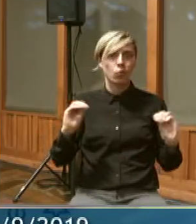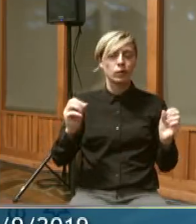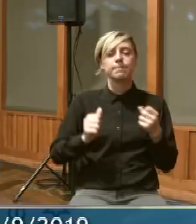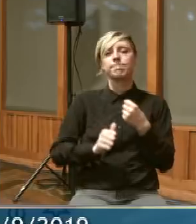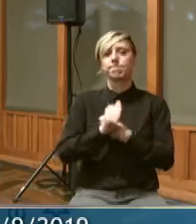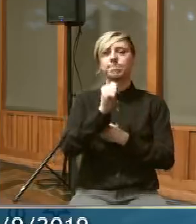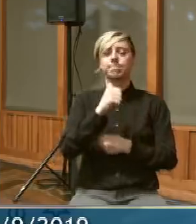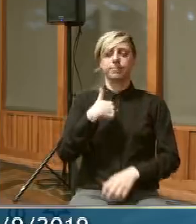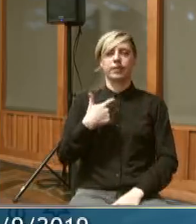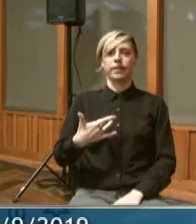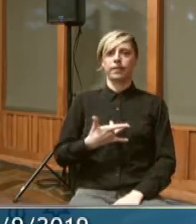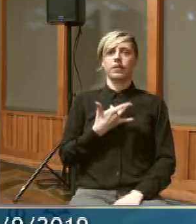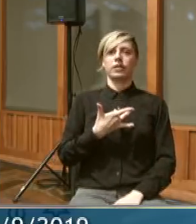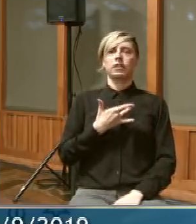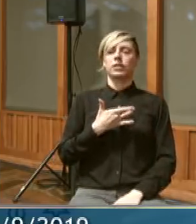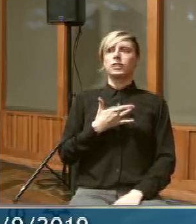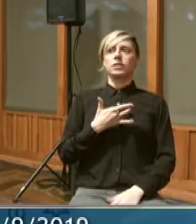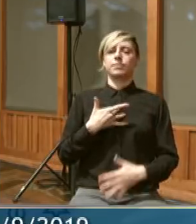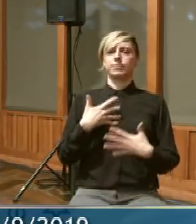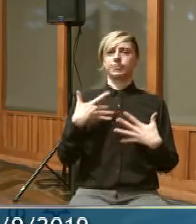FOUNDATION IF THEY ARE IN A WEALTHIER NEIGHBORHOOD.